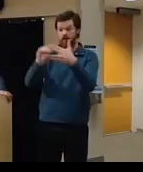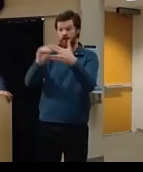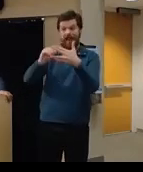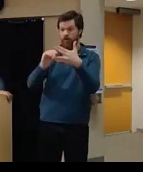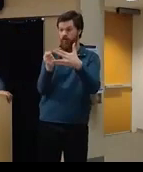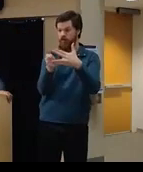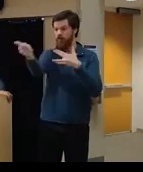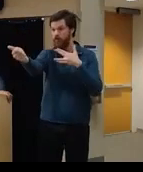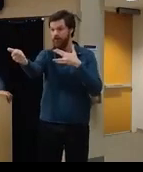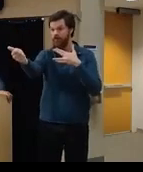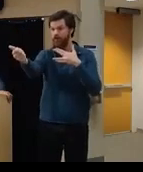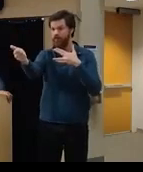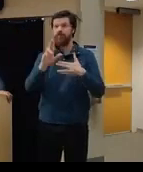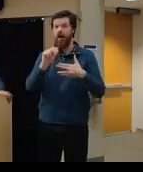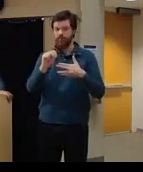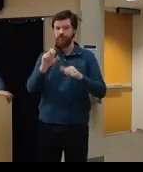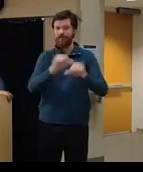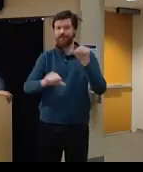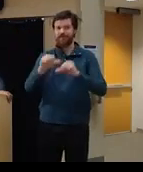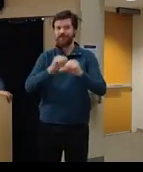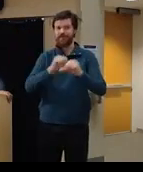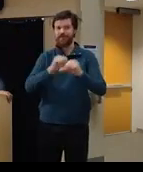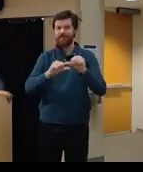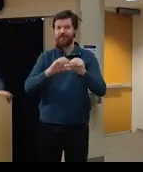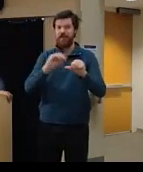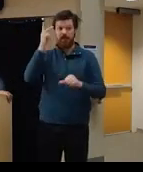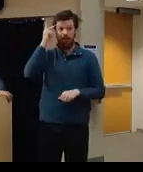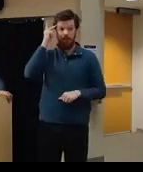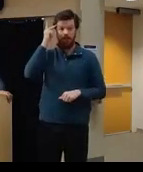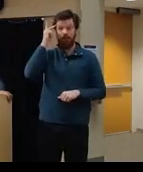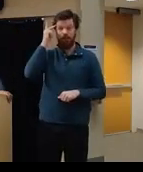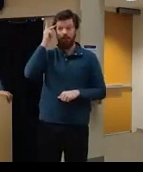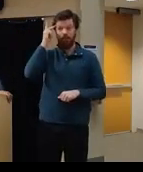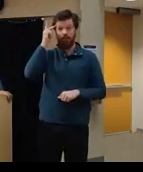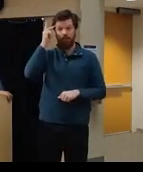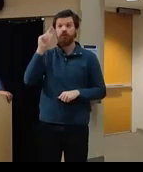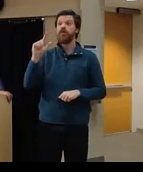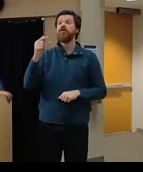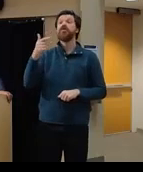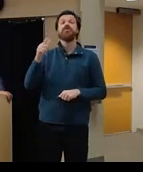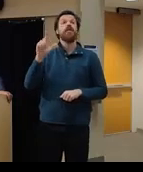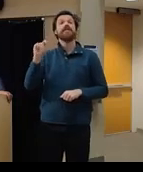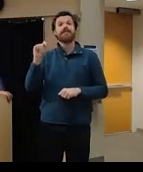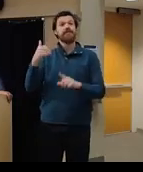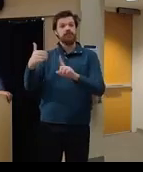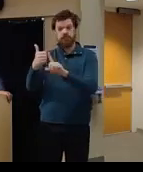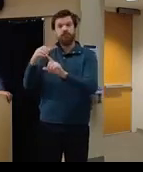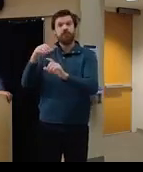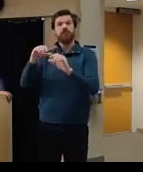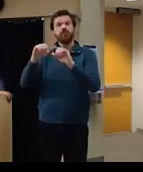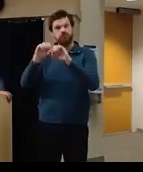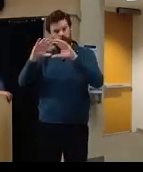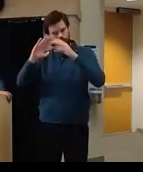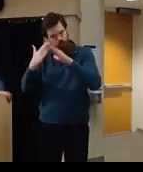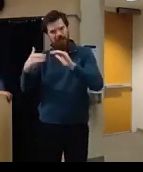is not only unscientific it's political as soon as the glbt community had power to make demands